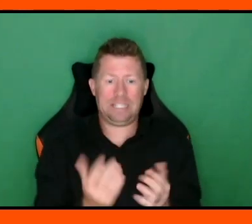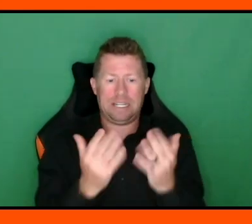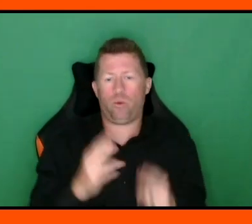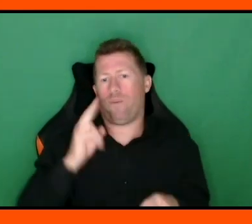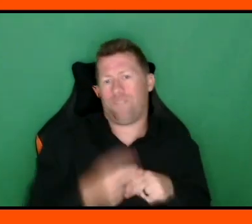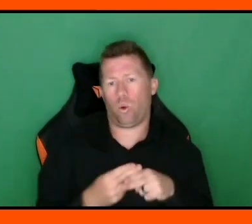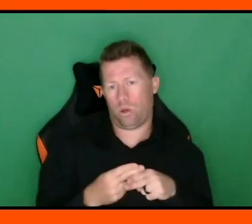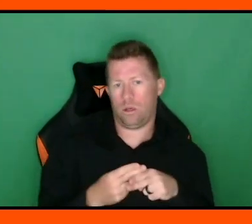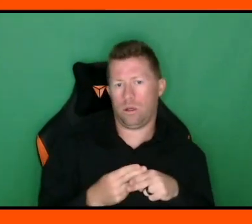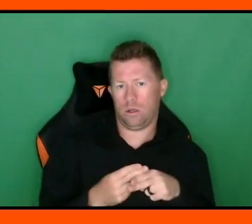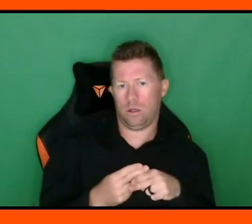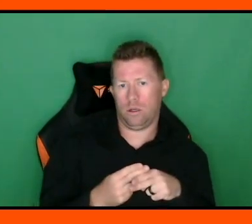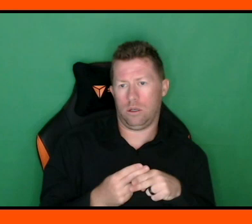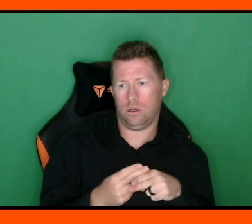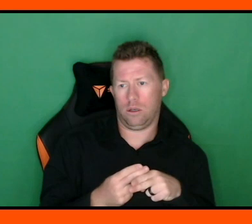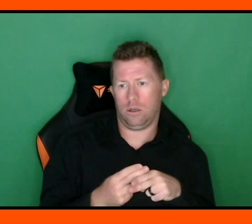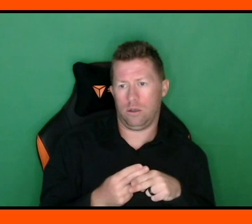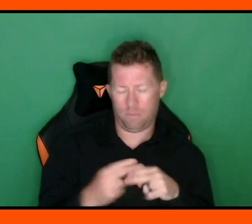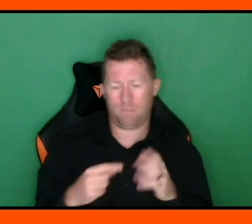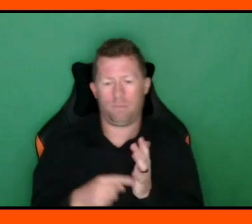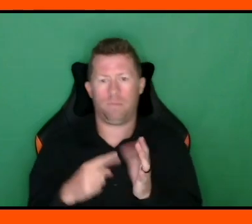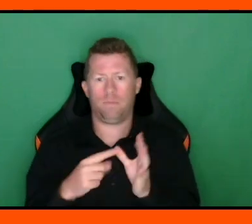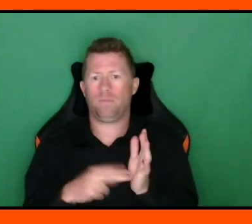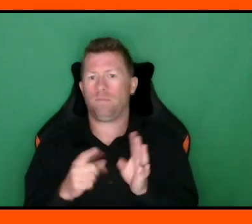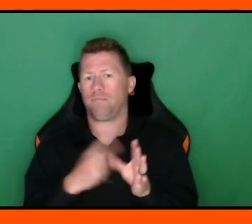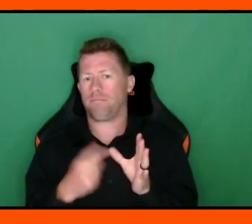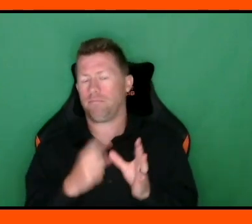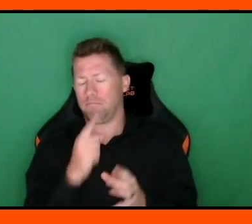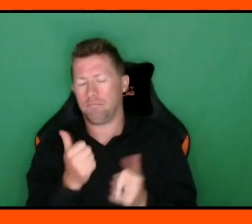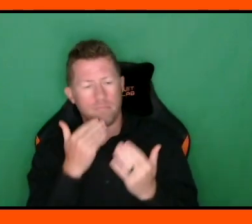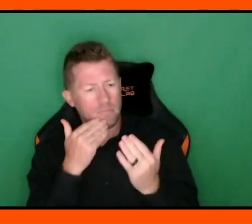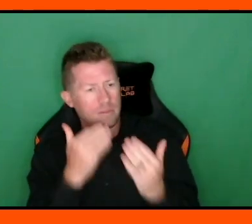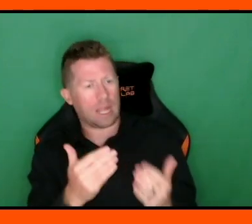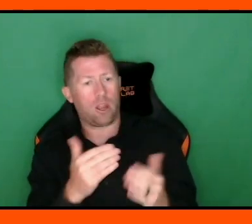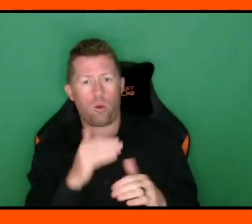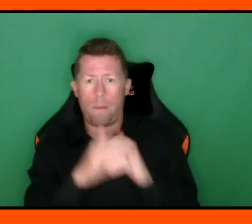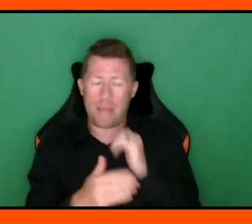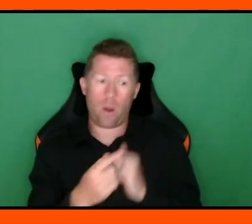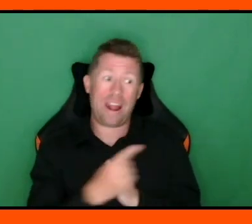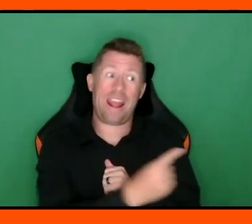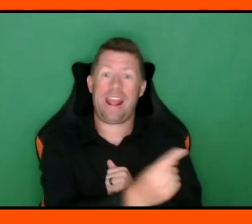Another great tip there about everyone’s contribution to this process matters